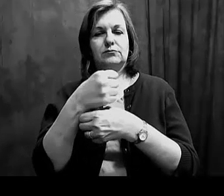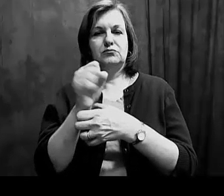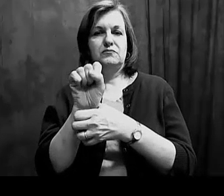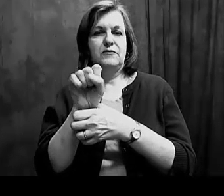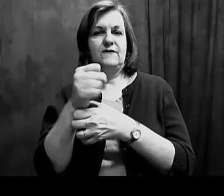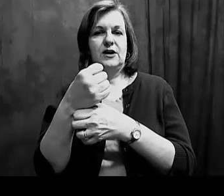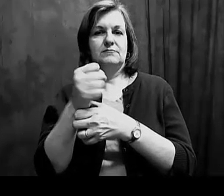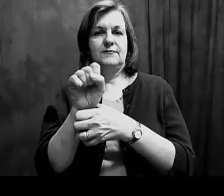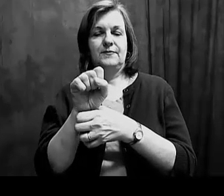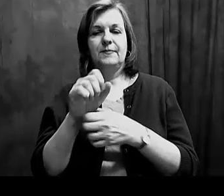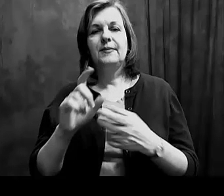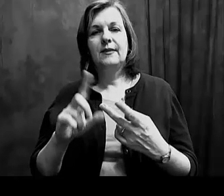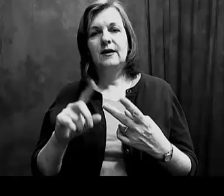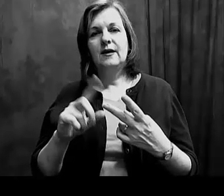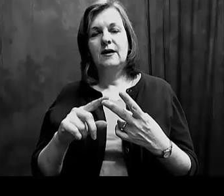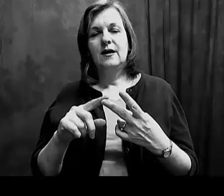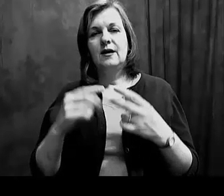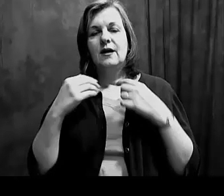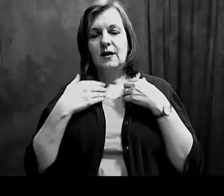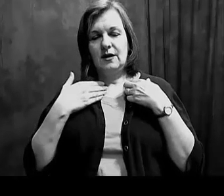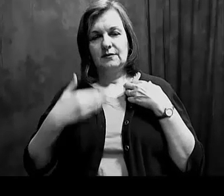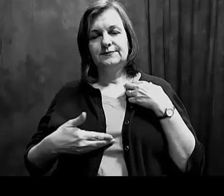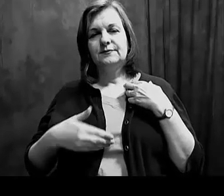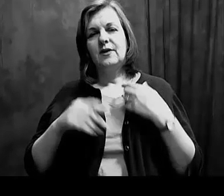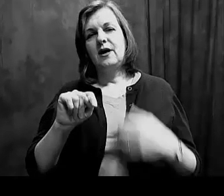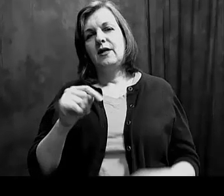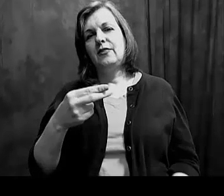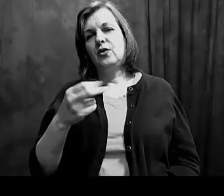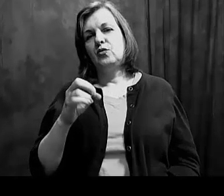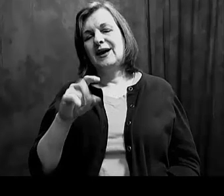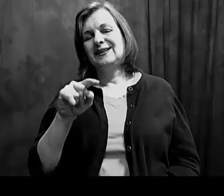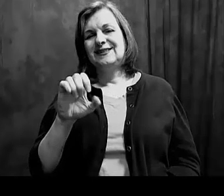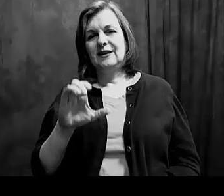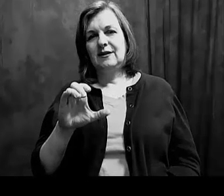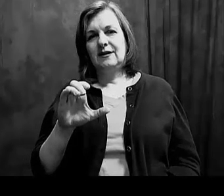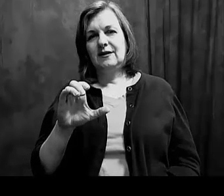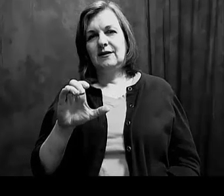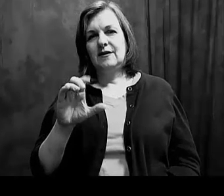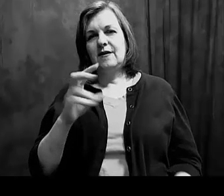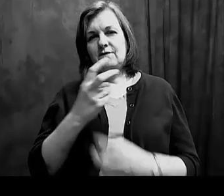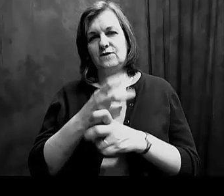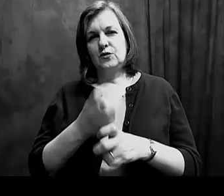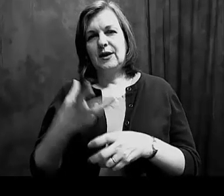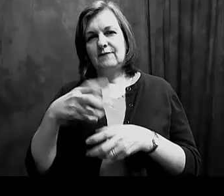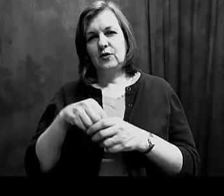your thoracic vertebrae are associated with your chest cavity